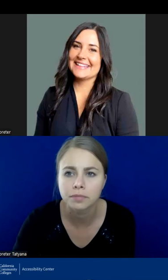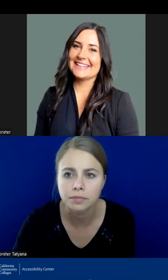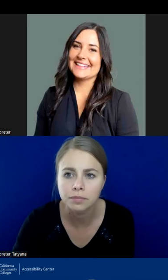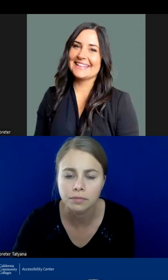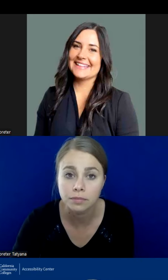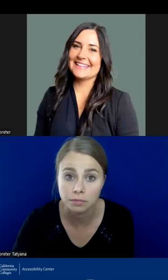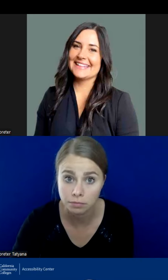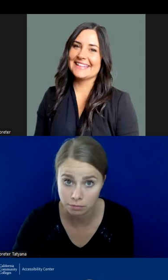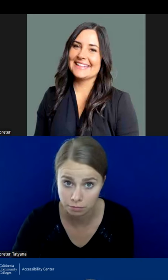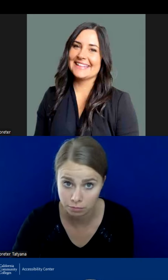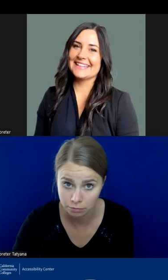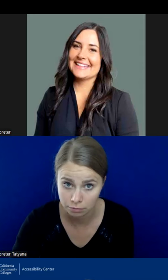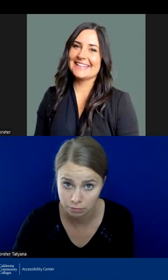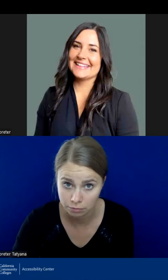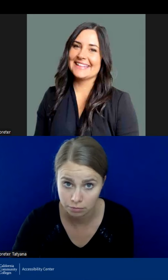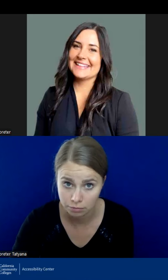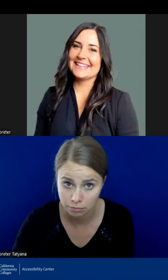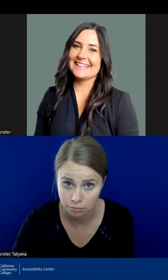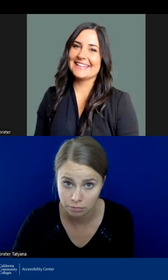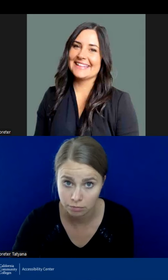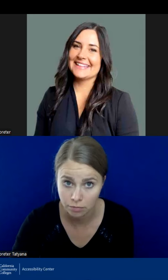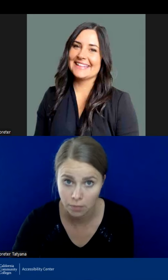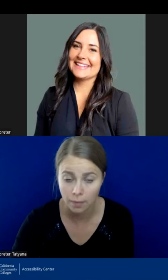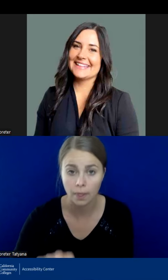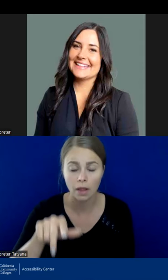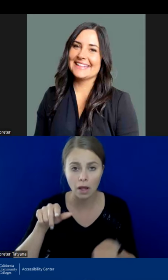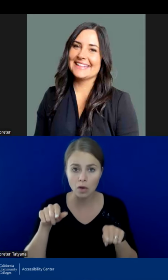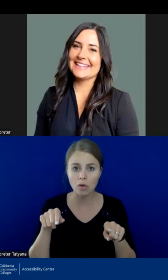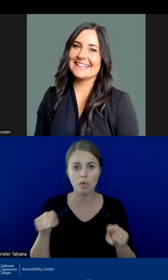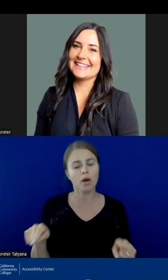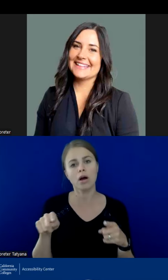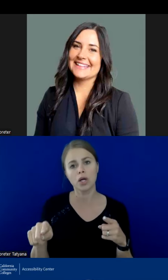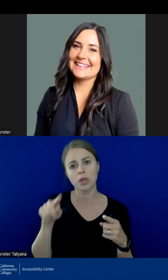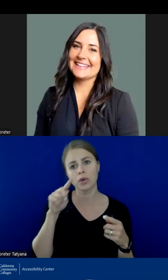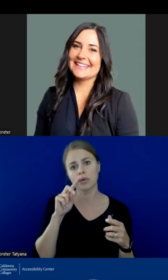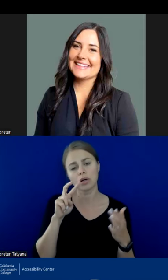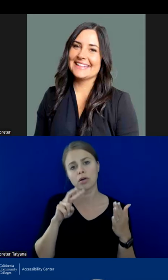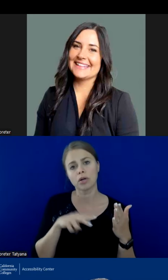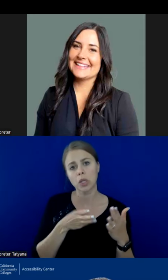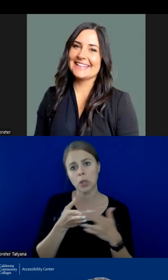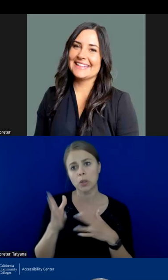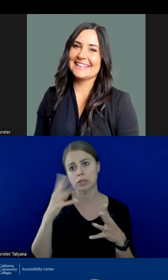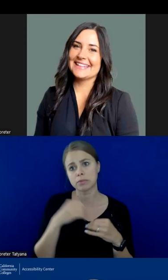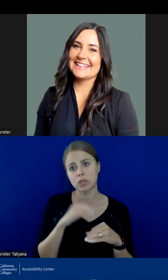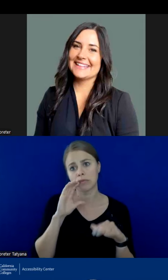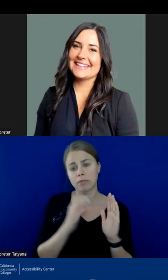While why we go through this beautiful piece, which didn't even fit into the chat box,